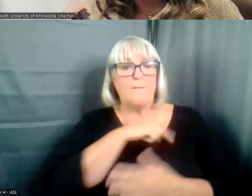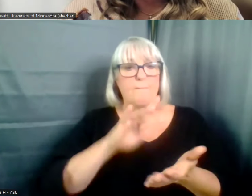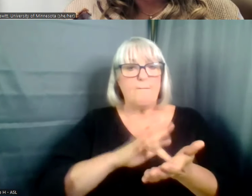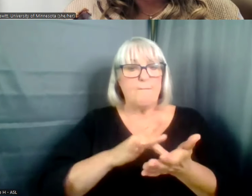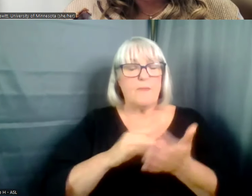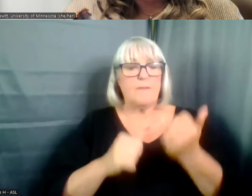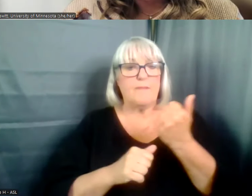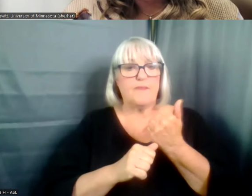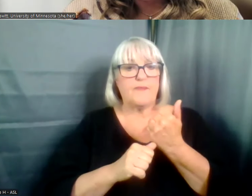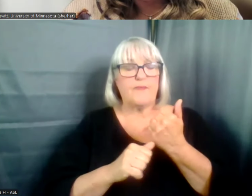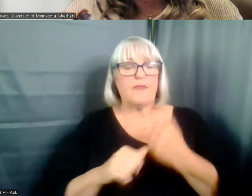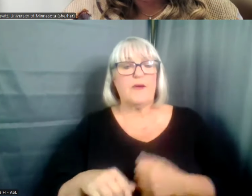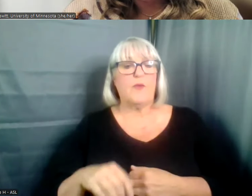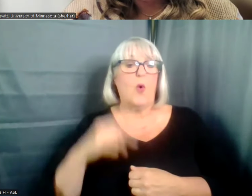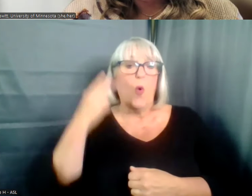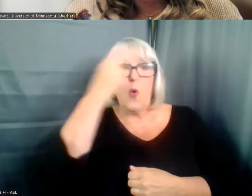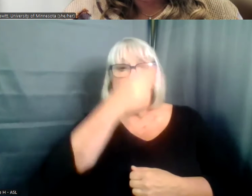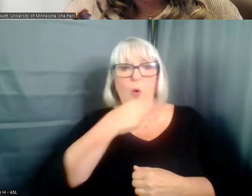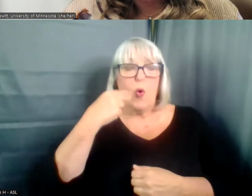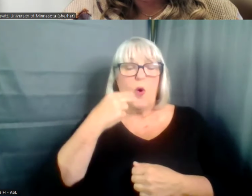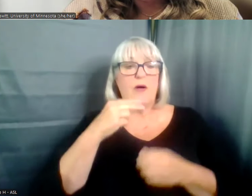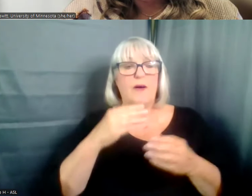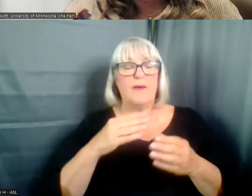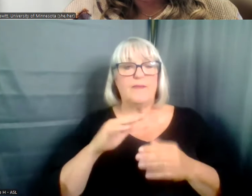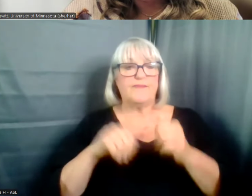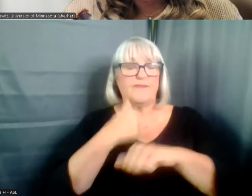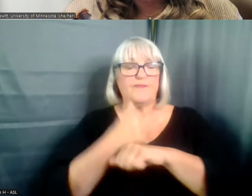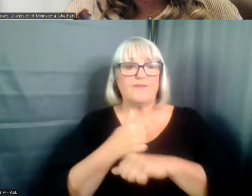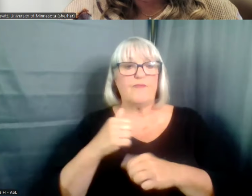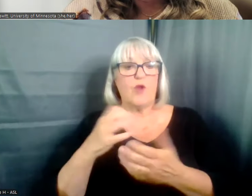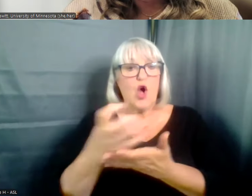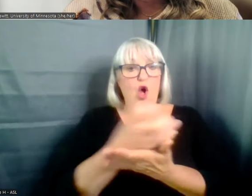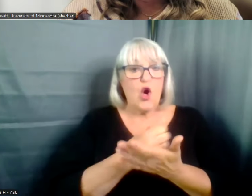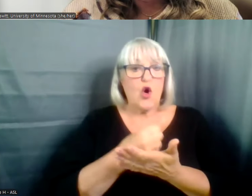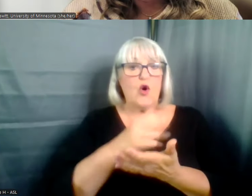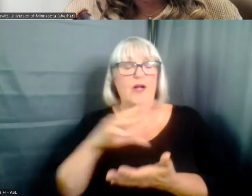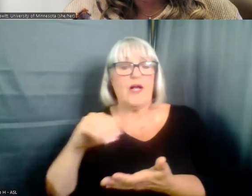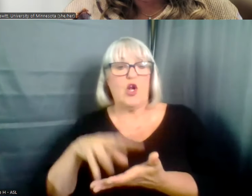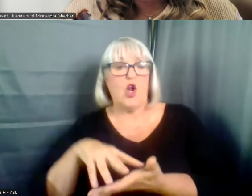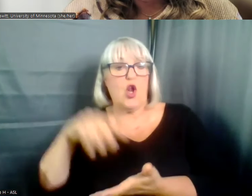Hawaii created a glide path earn and learn cross sector collaboration that allows